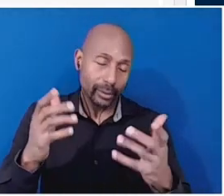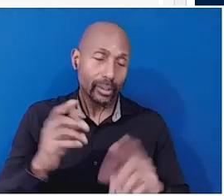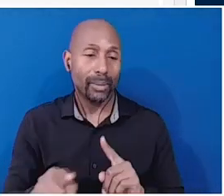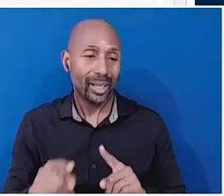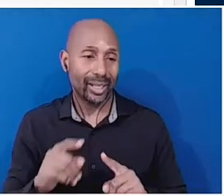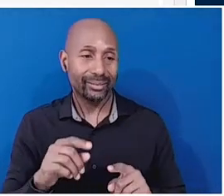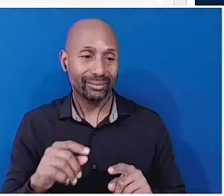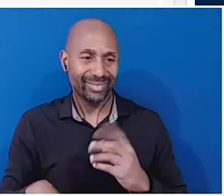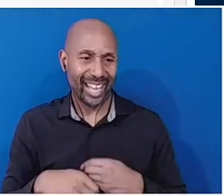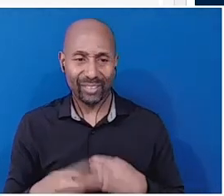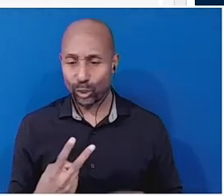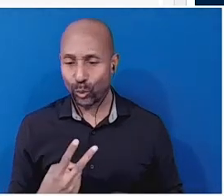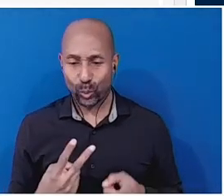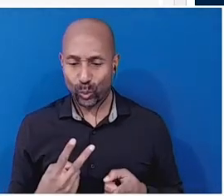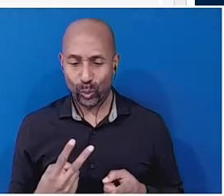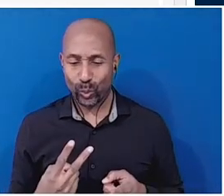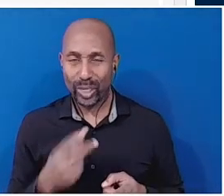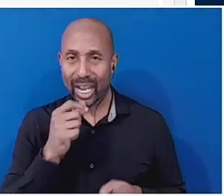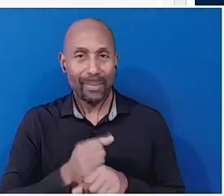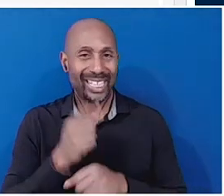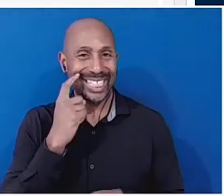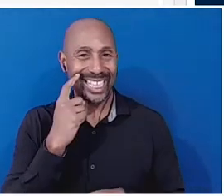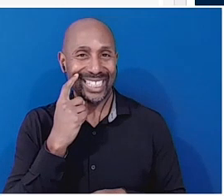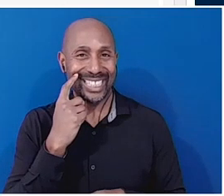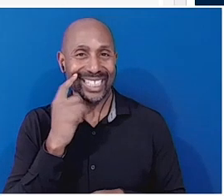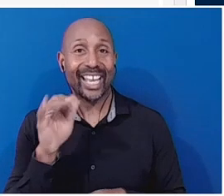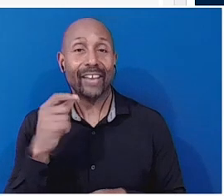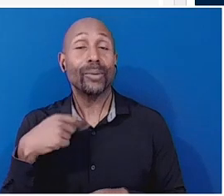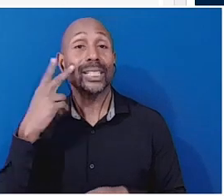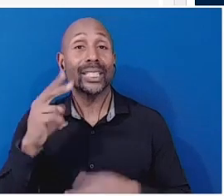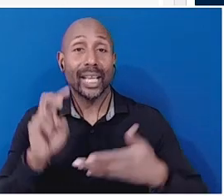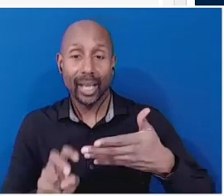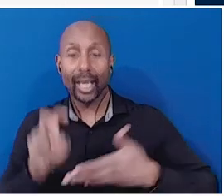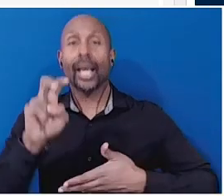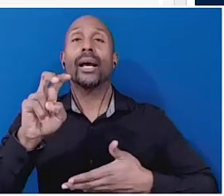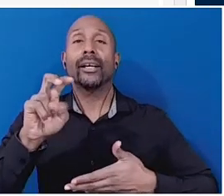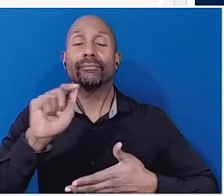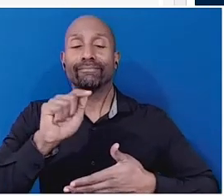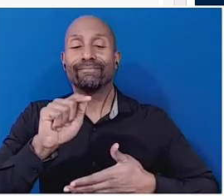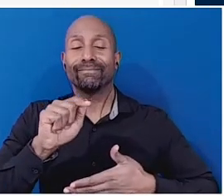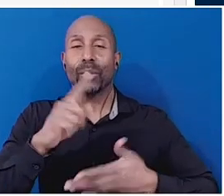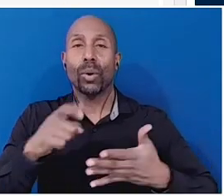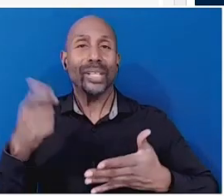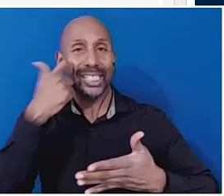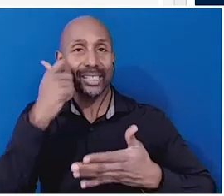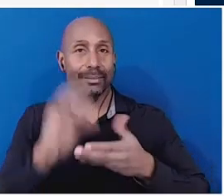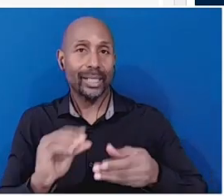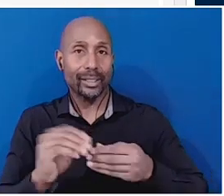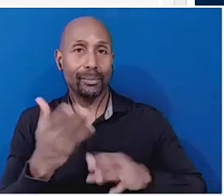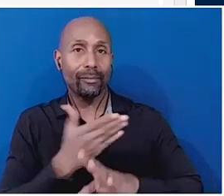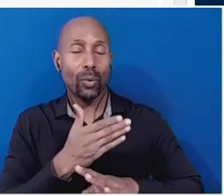sense based on, you know, based on what we say previously.